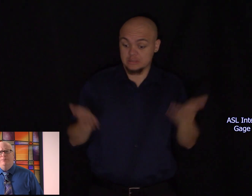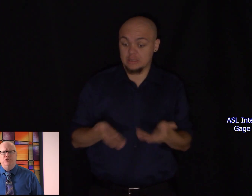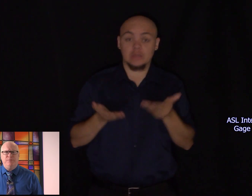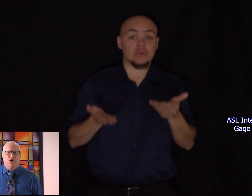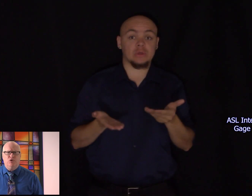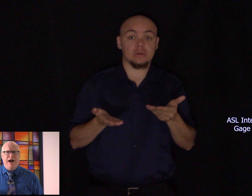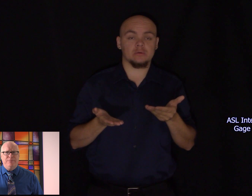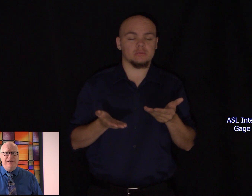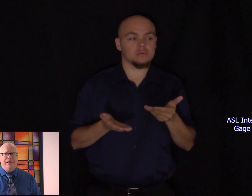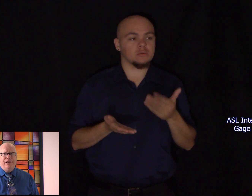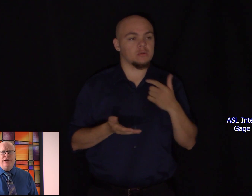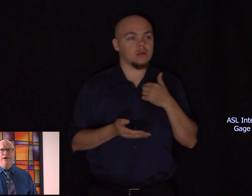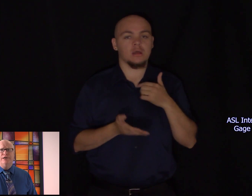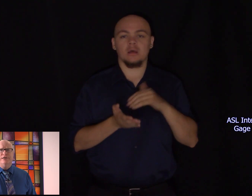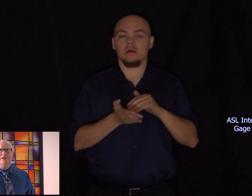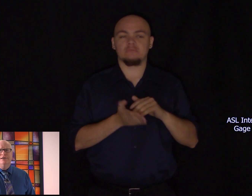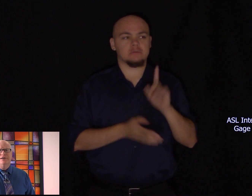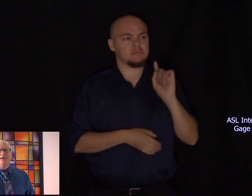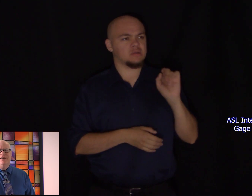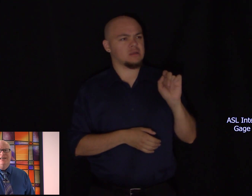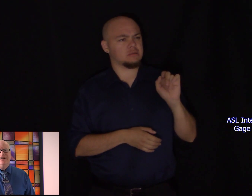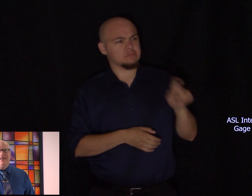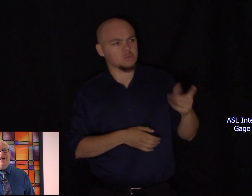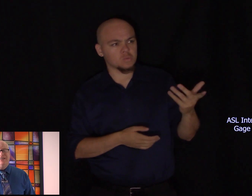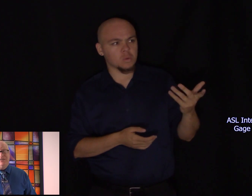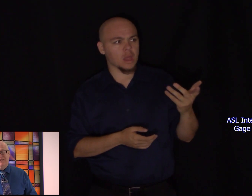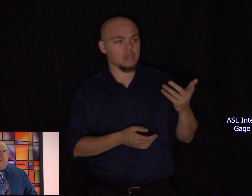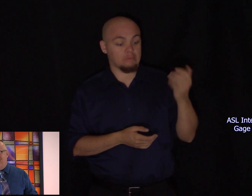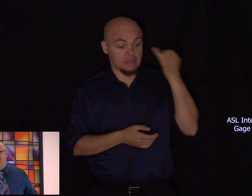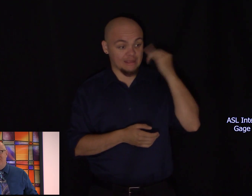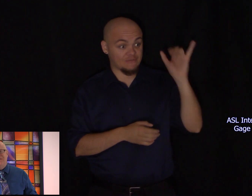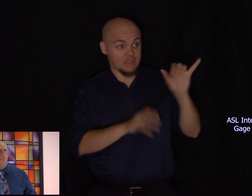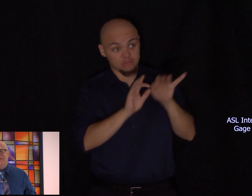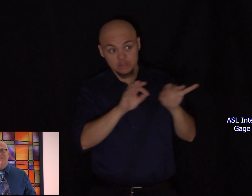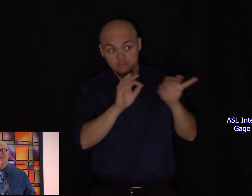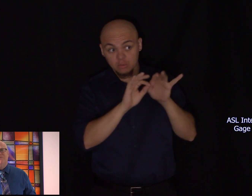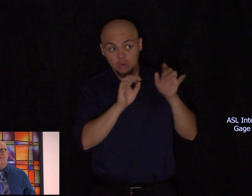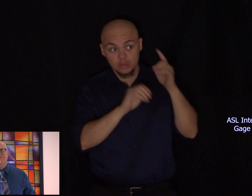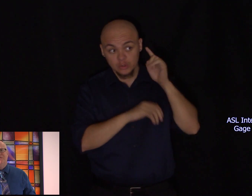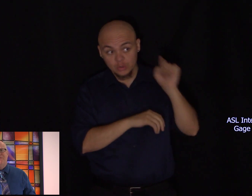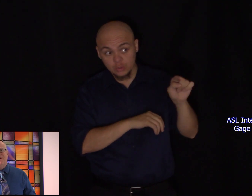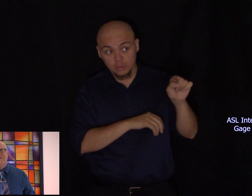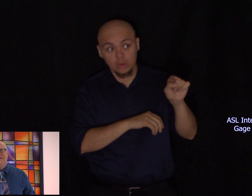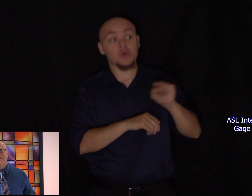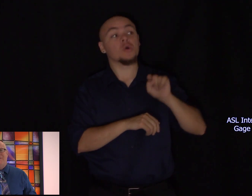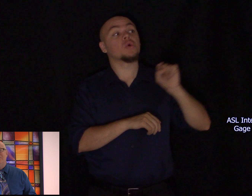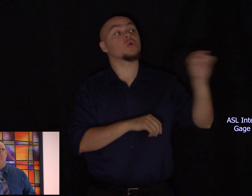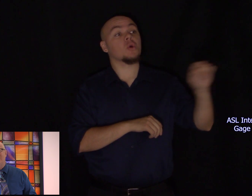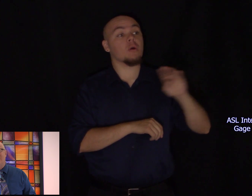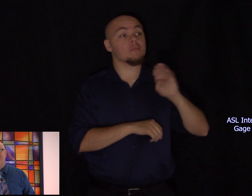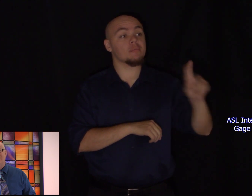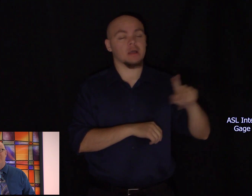music program here and oftentimes I look at those folks and say well and that was so important to